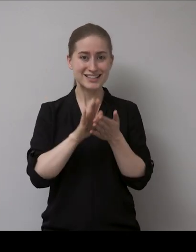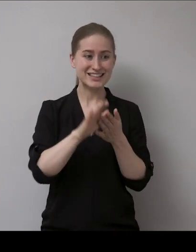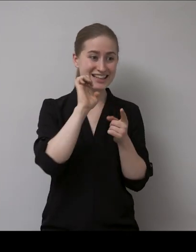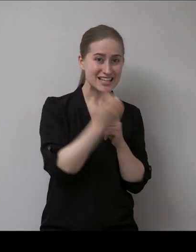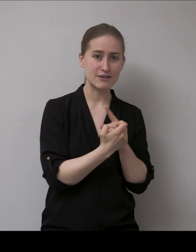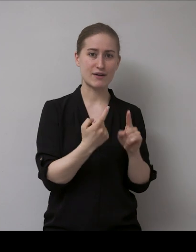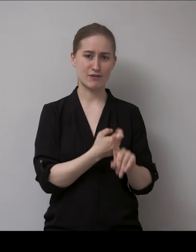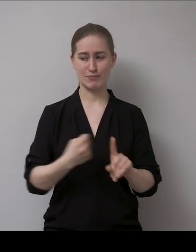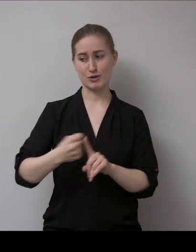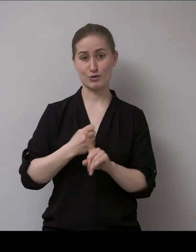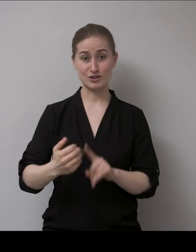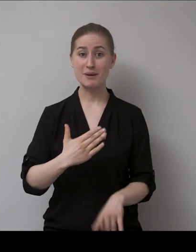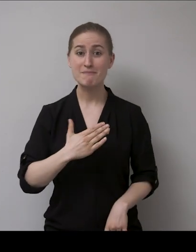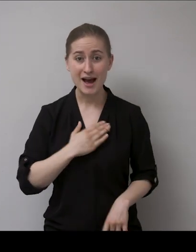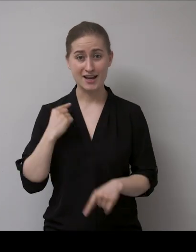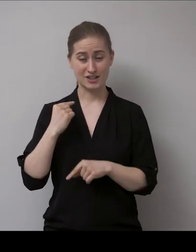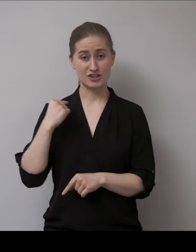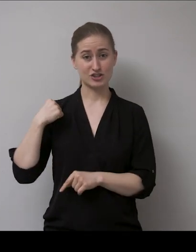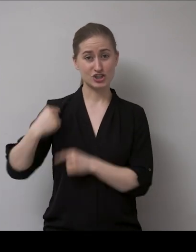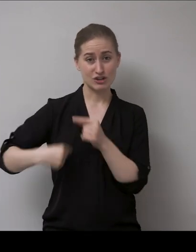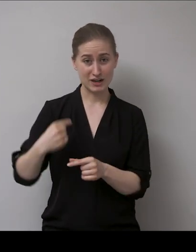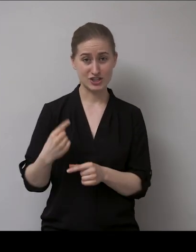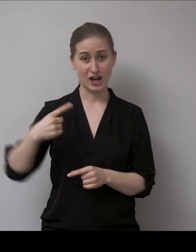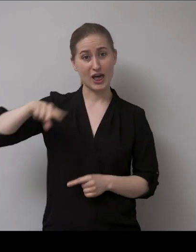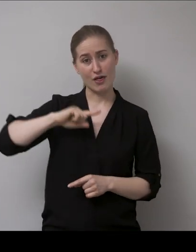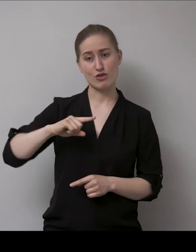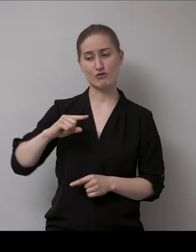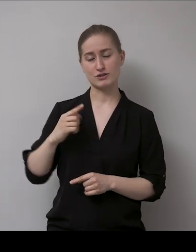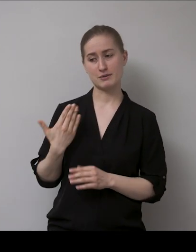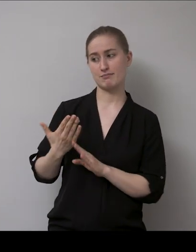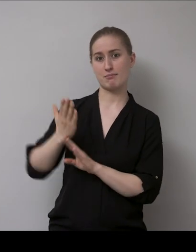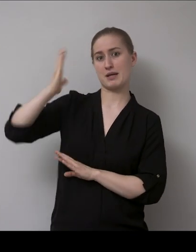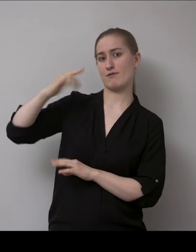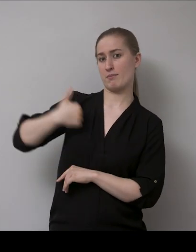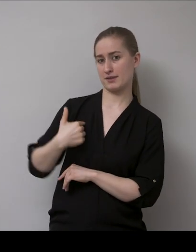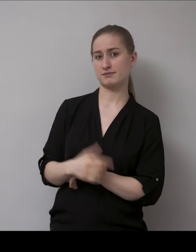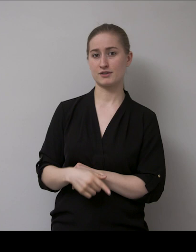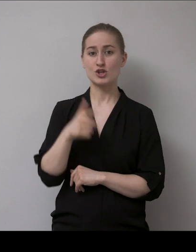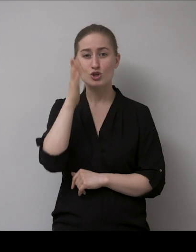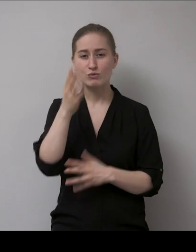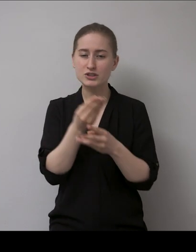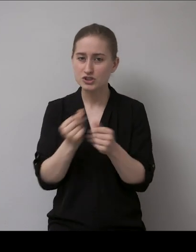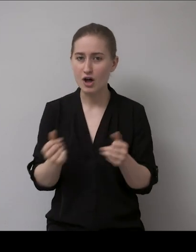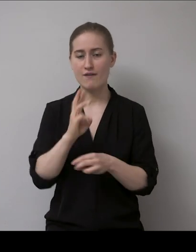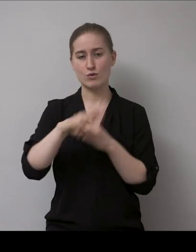from the abuses of my generation and those before me. You are the ones who will solve world hunger.